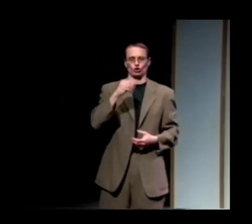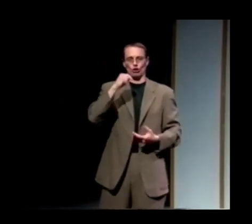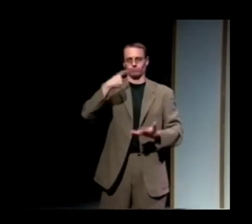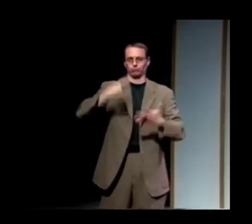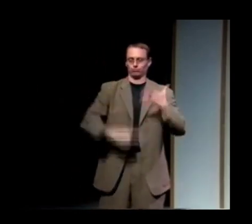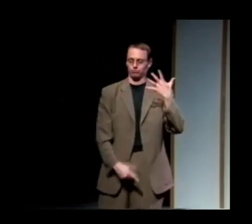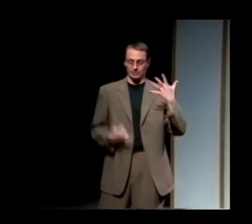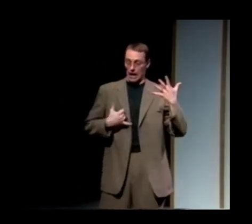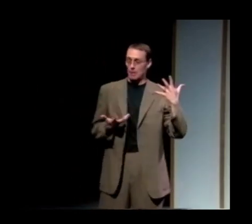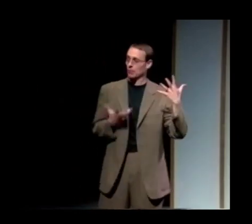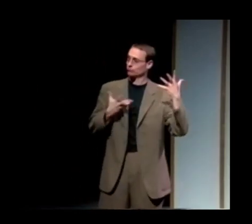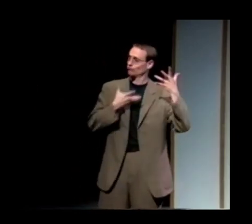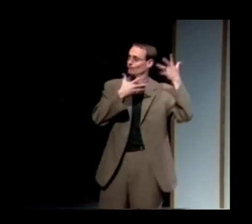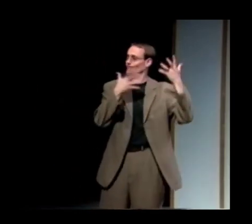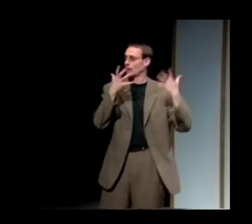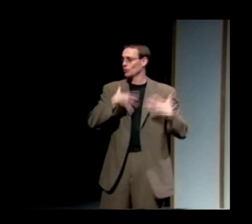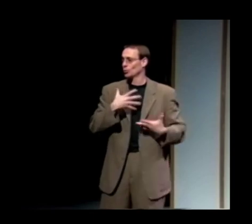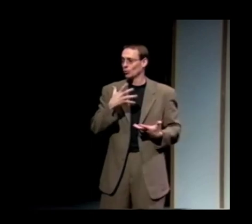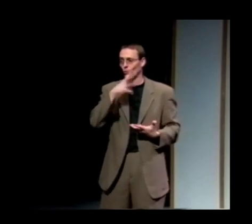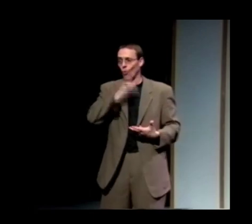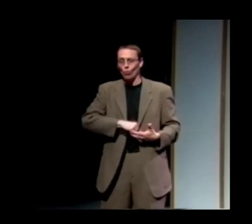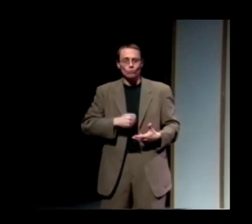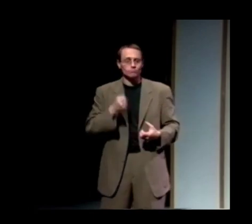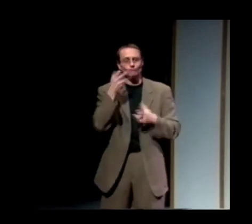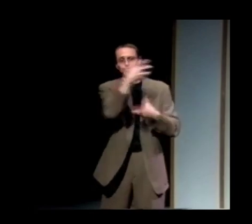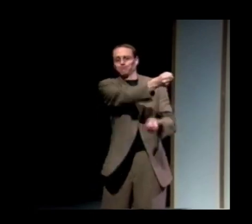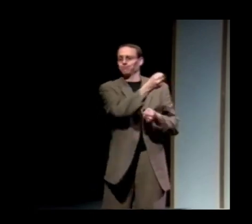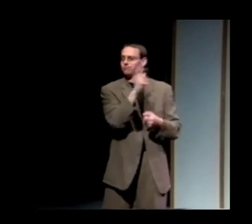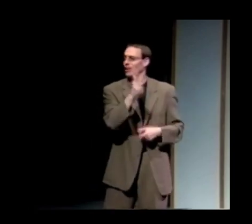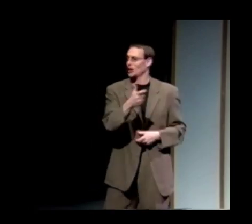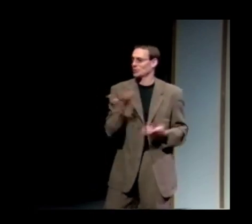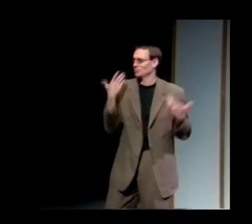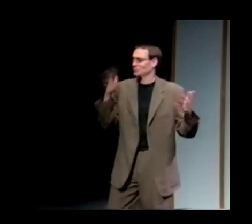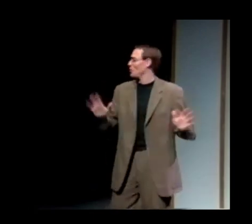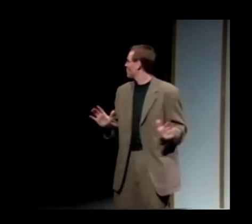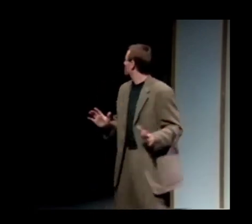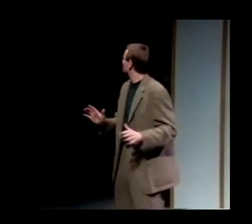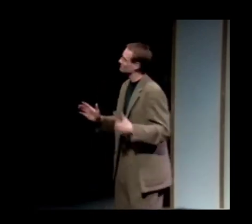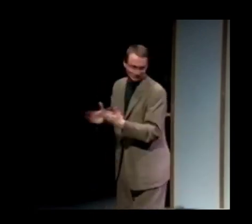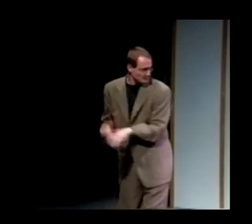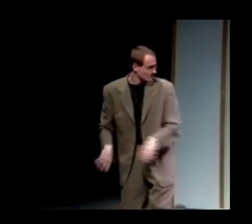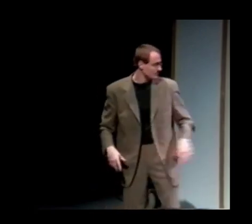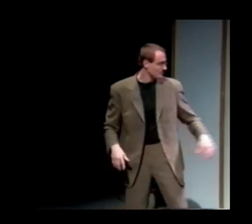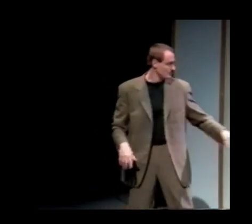SO I THINK THAT'S-- ALL THAT SHOT DISCUSSION, ALL THAT DISCUSSION WE DID ABOUT THE SHOTS AND ALL THAT STUFF I GAVE YOU